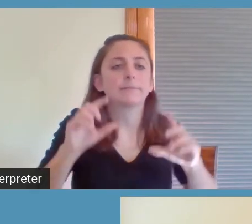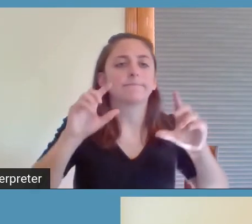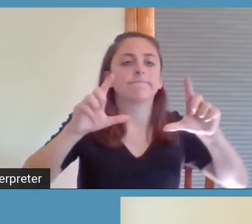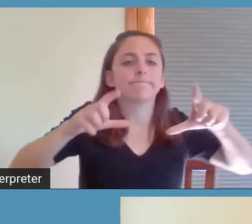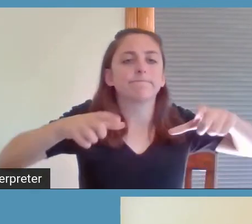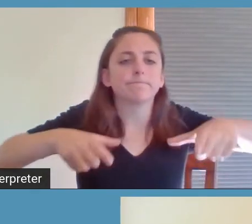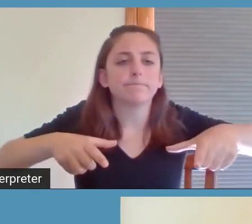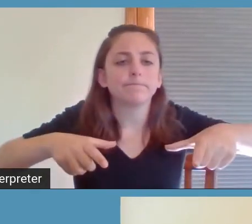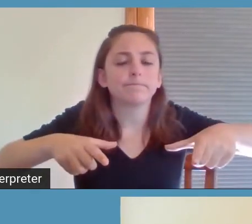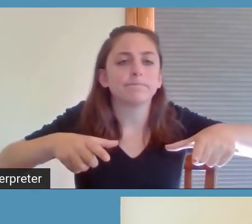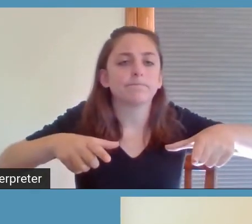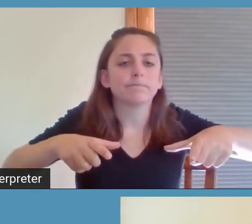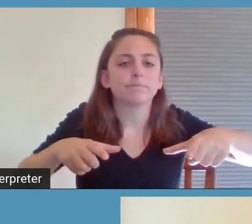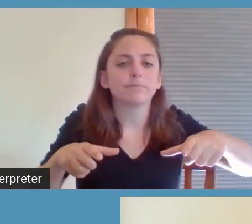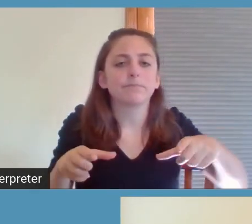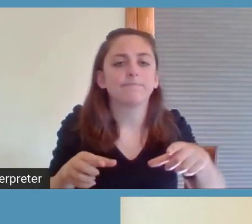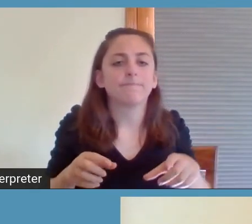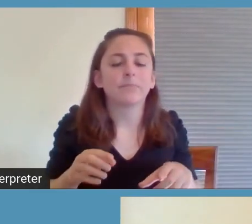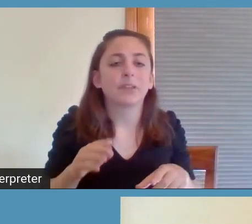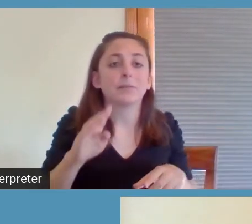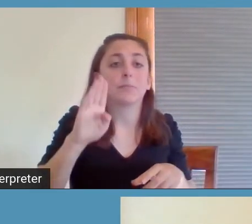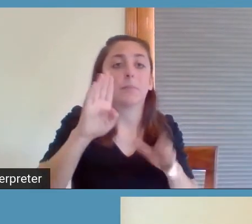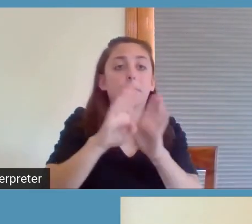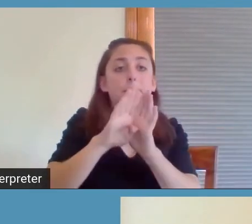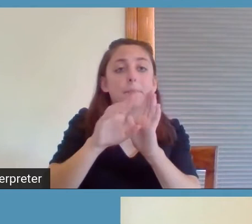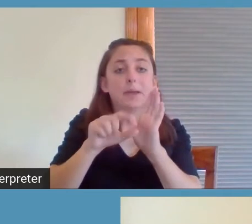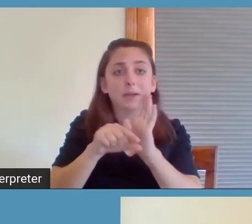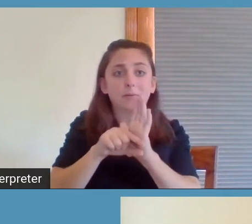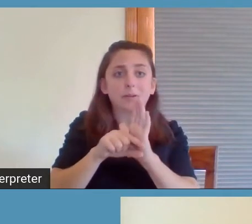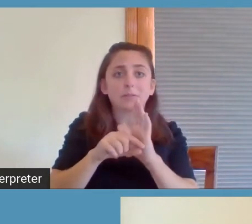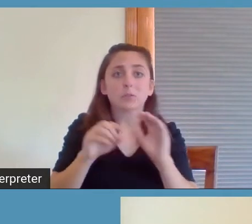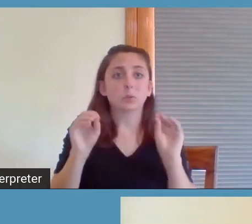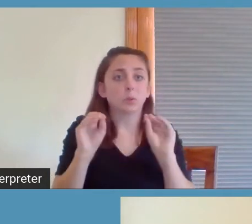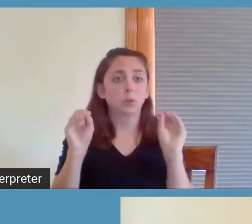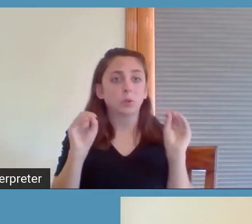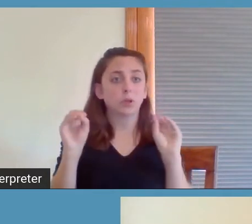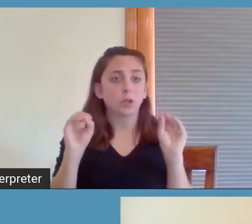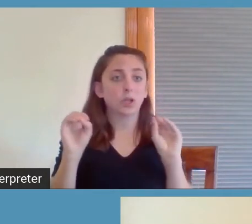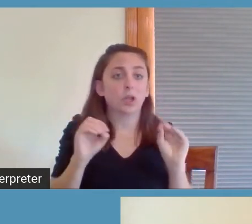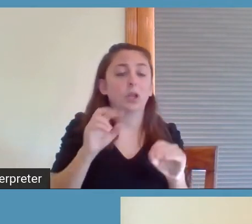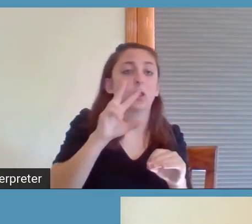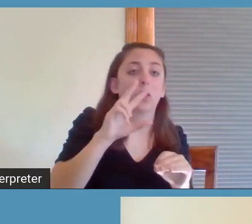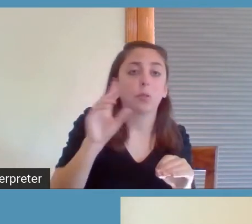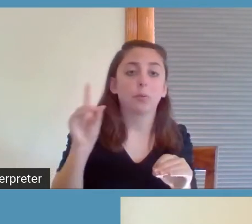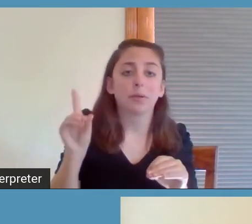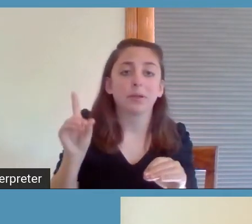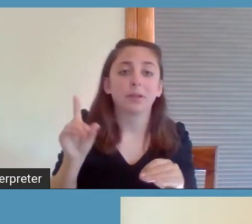no background and look like it's three-dimensional it had to be you know uh 3d and so i had to be